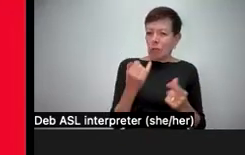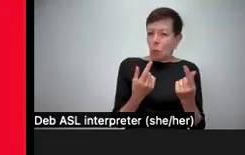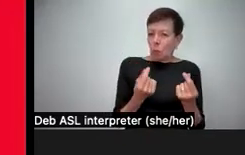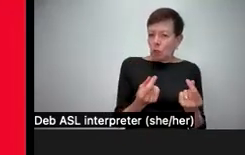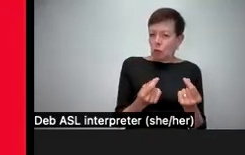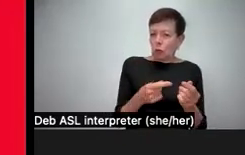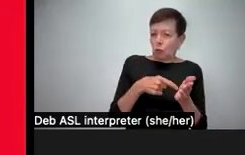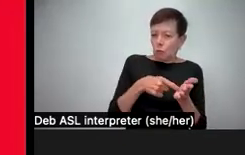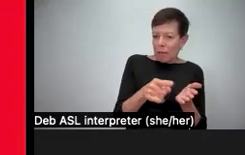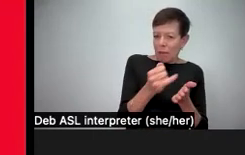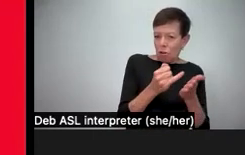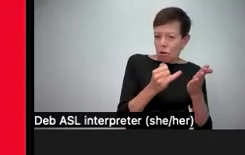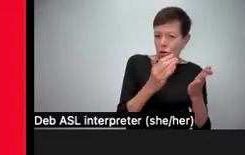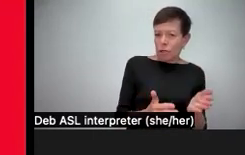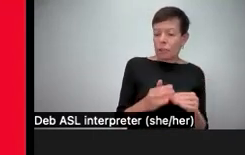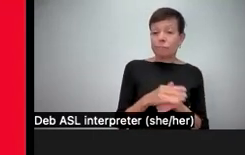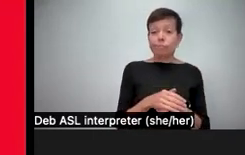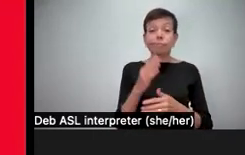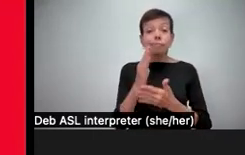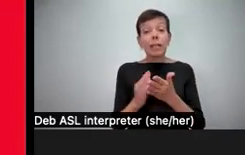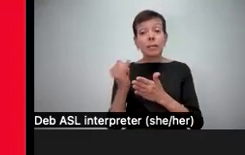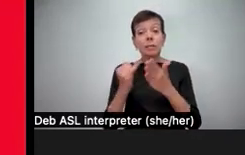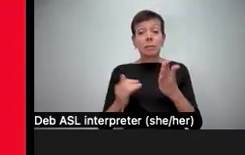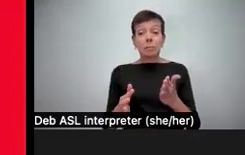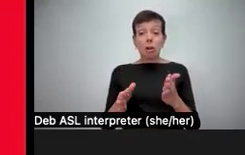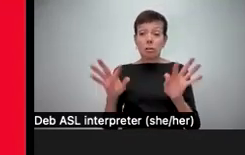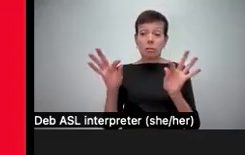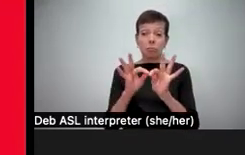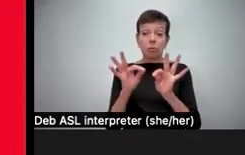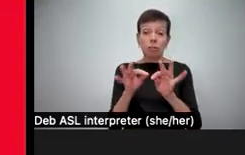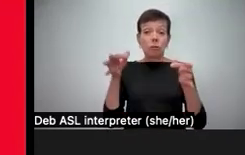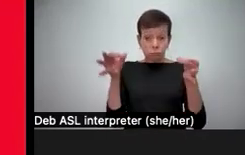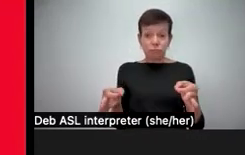set fee that they work in, and if you know who you're working with, definitely talk to